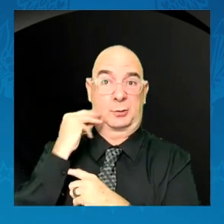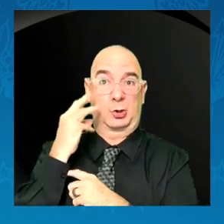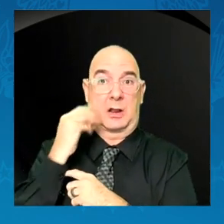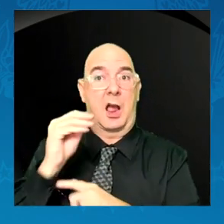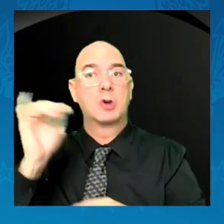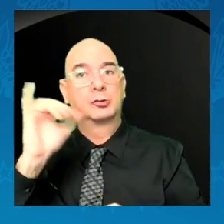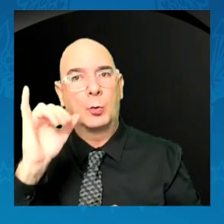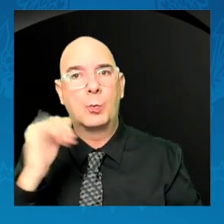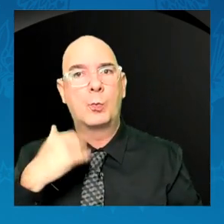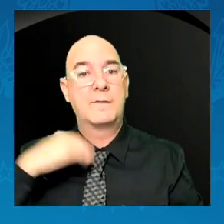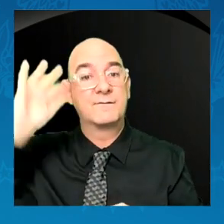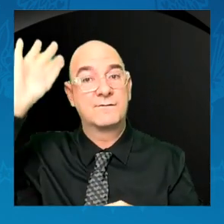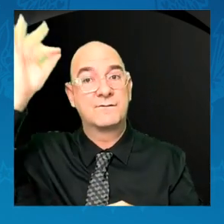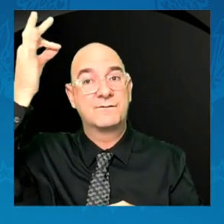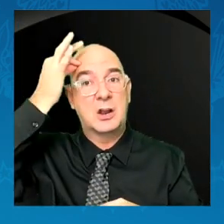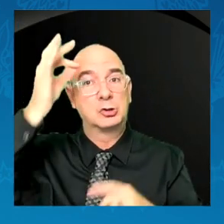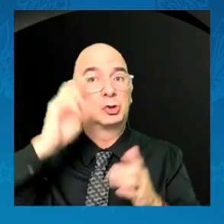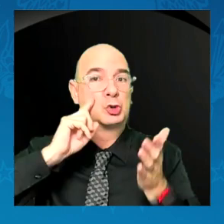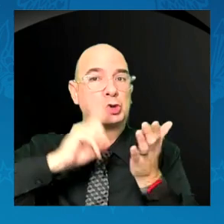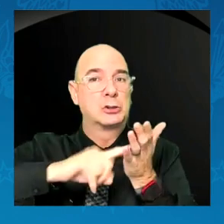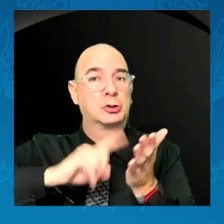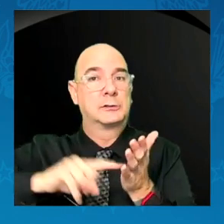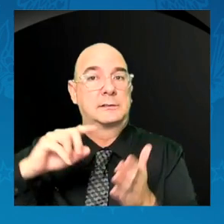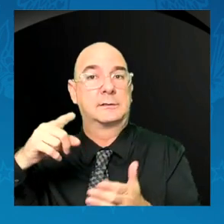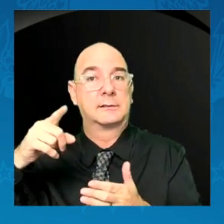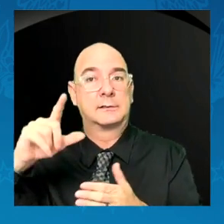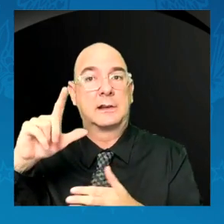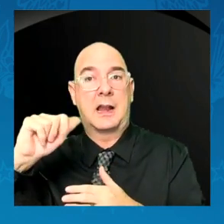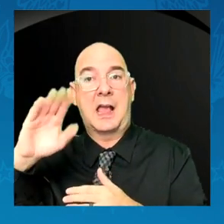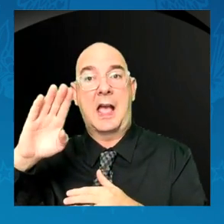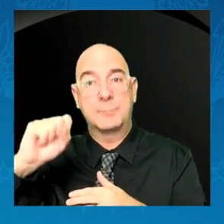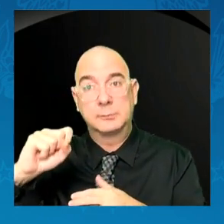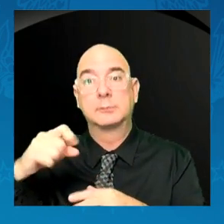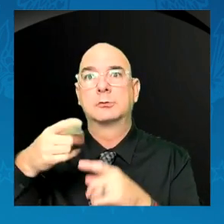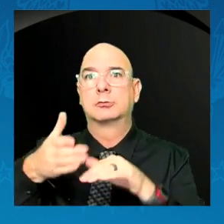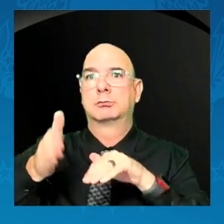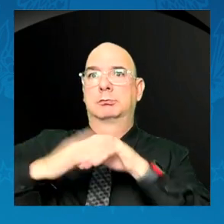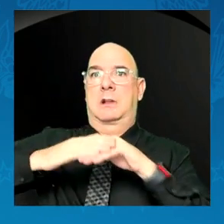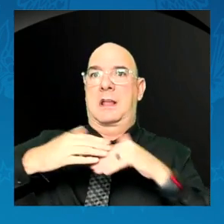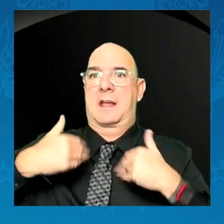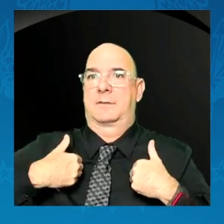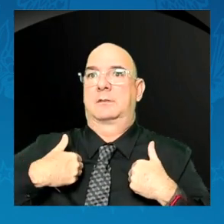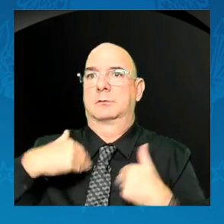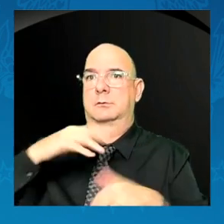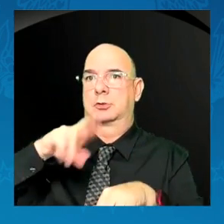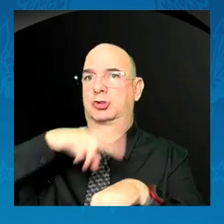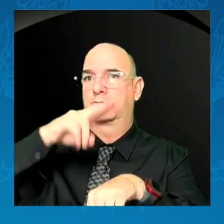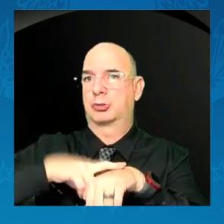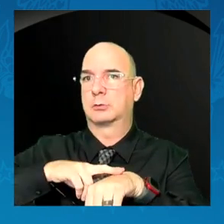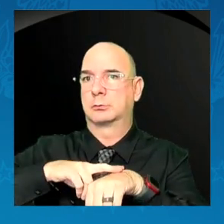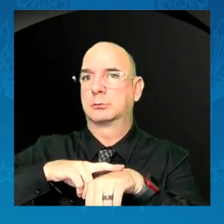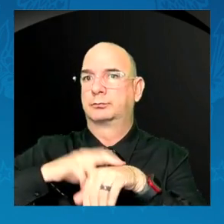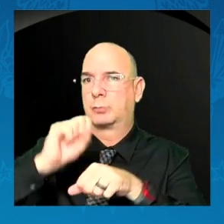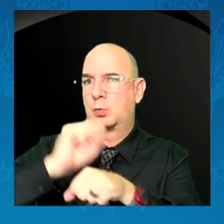increasing the sense of participant participation in our national affairs. Some of our most recent and successful planetary